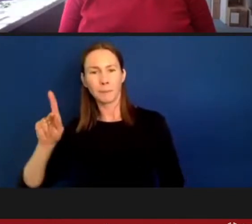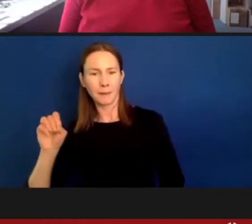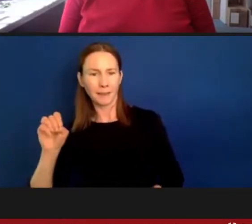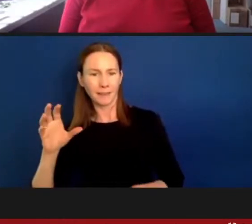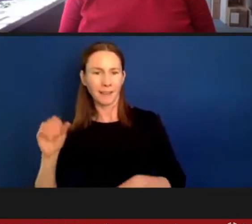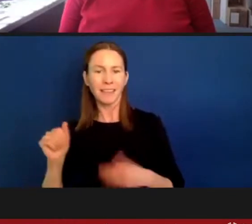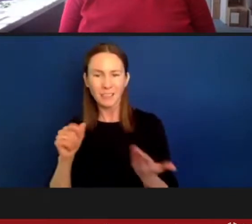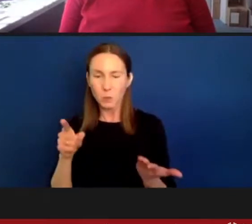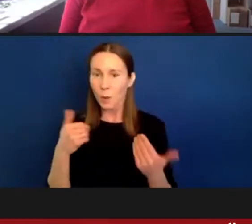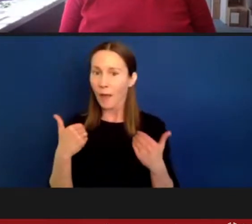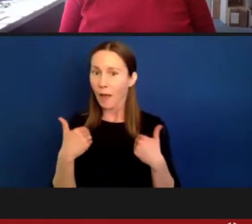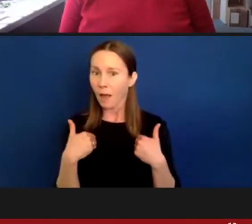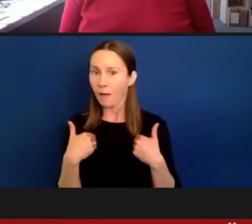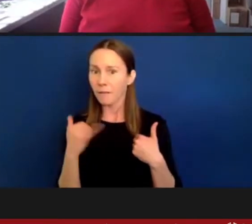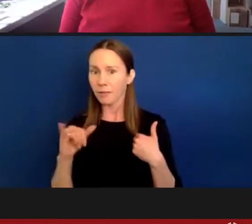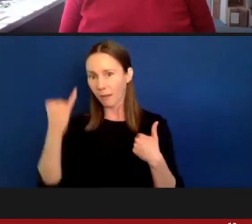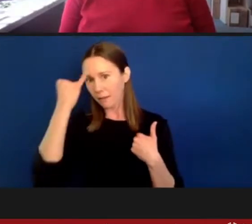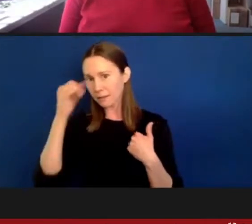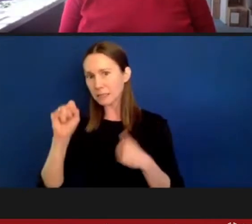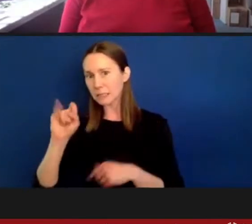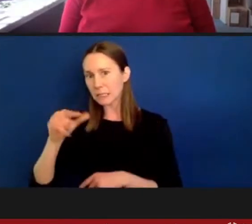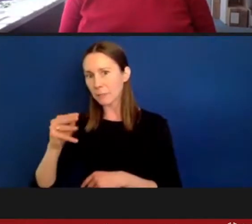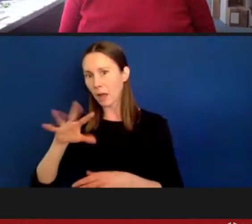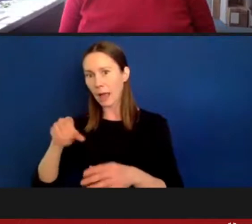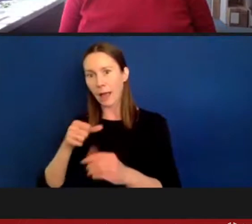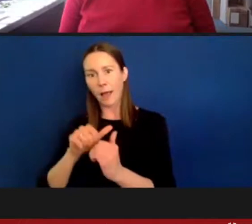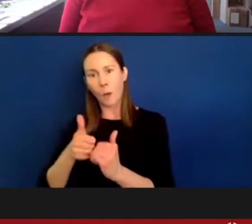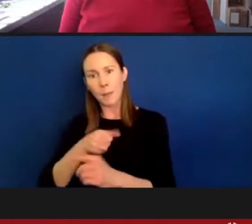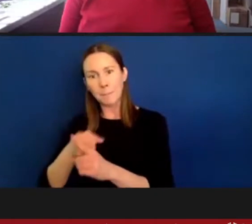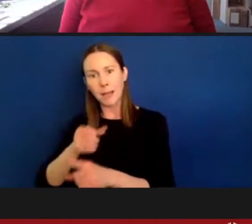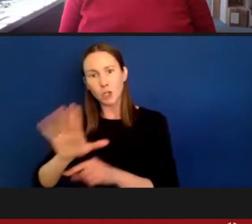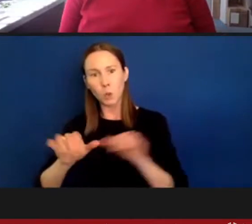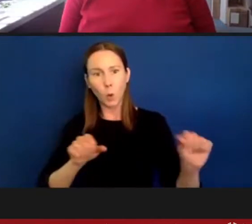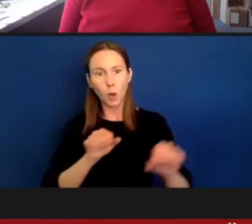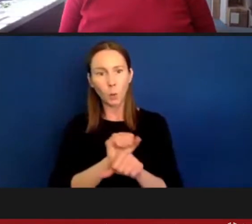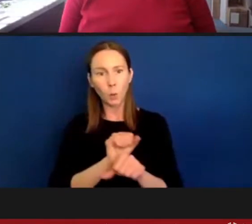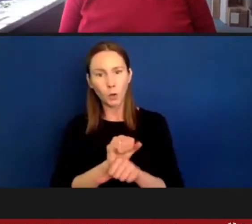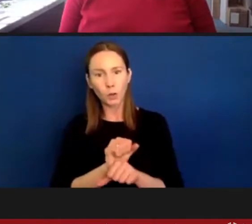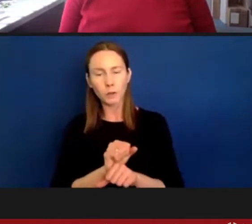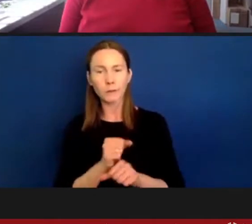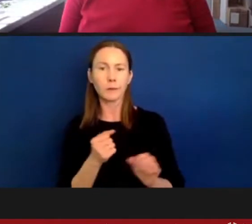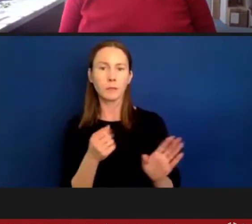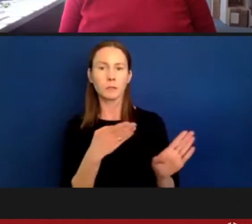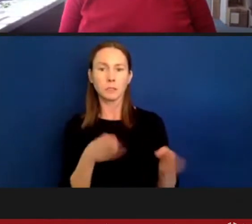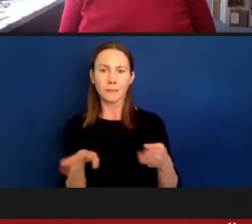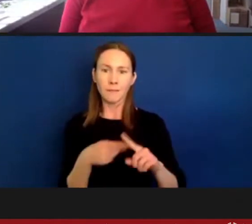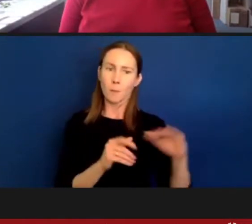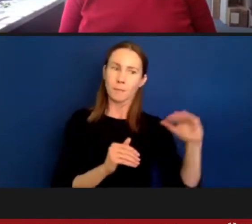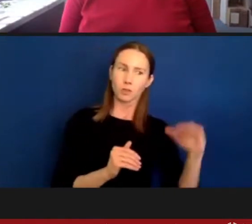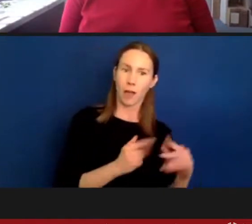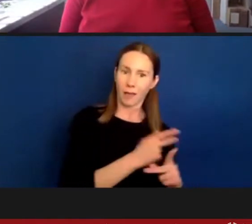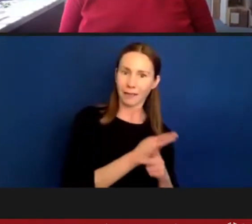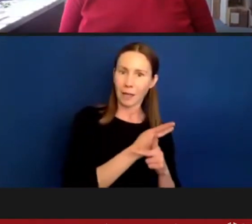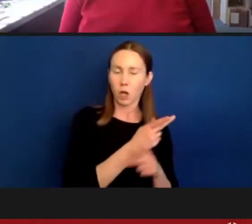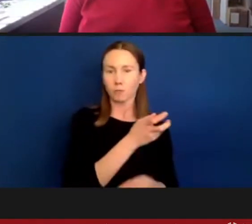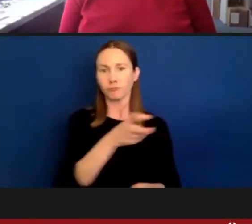stigma impacts your work, specifically shifting from child services to adult services.